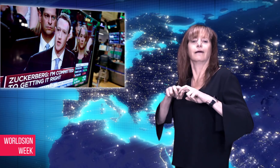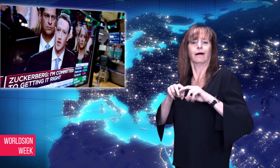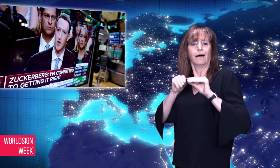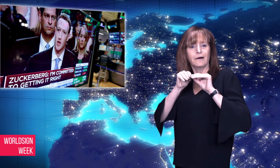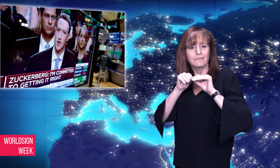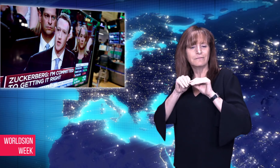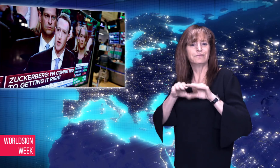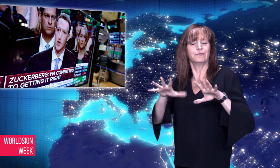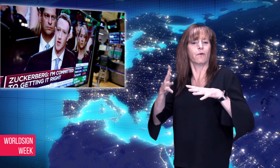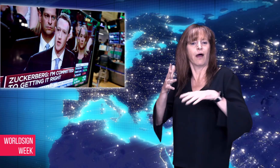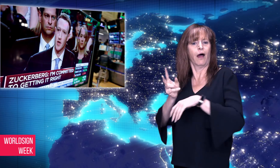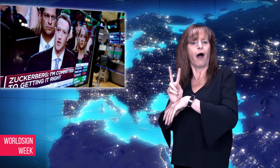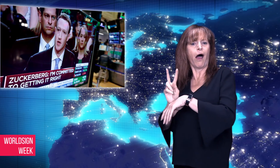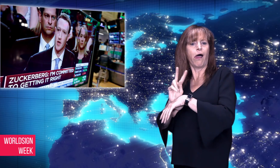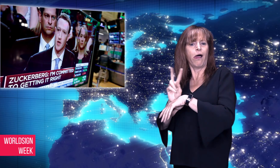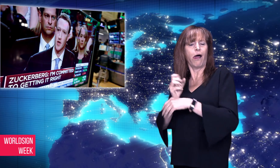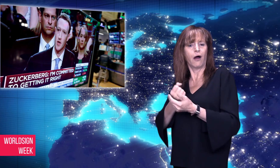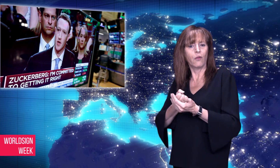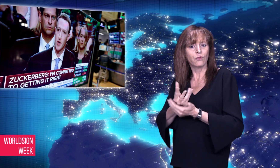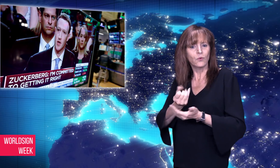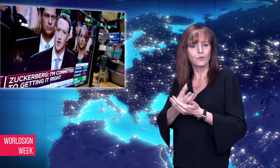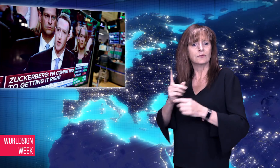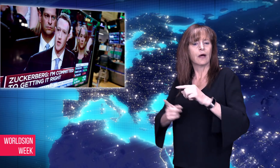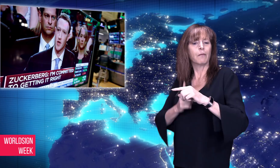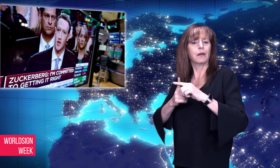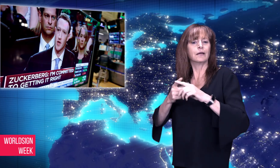which is said to have helped Donald